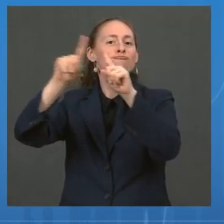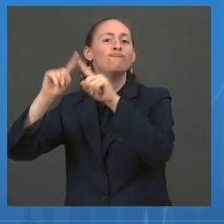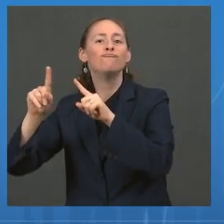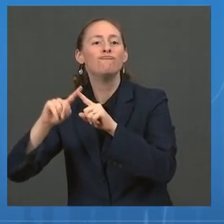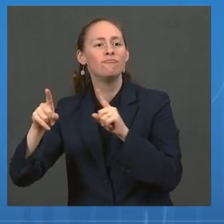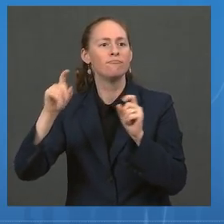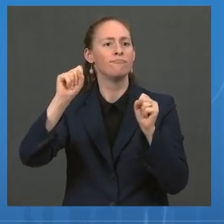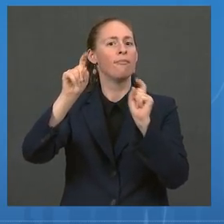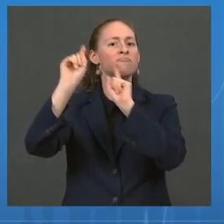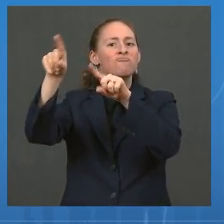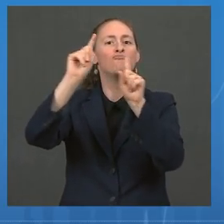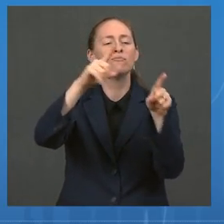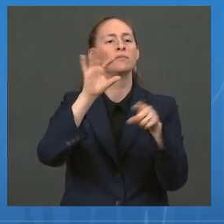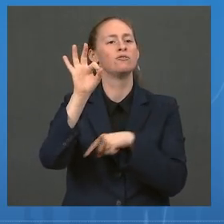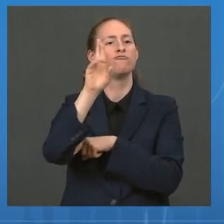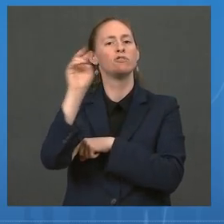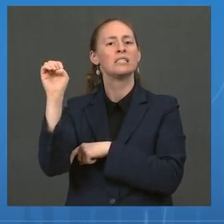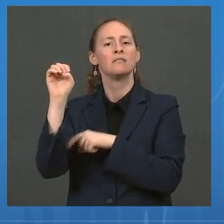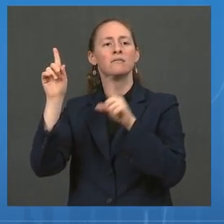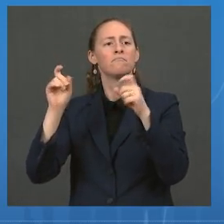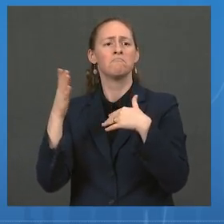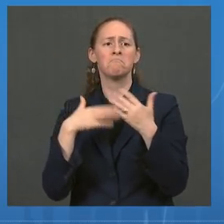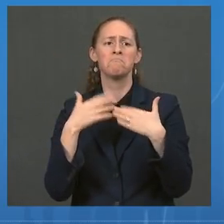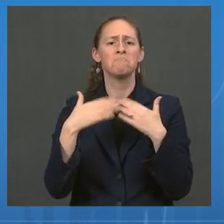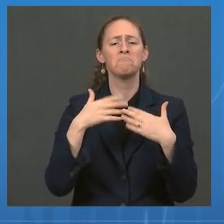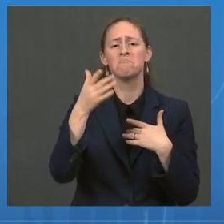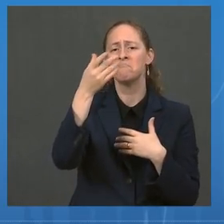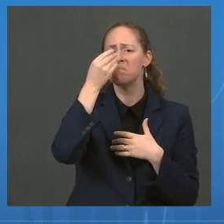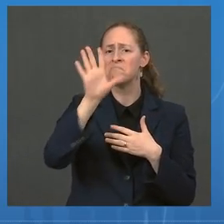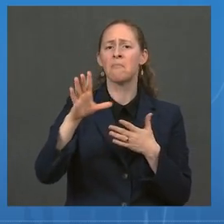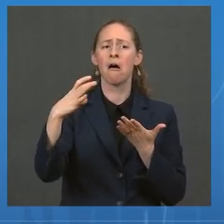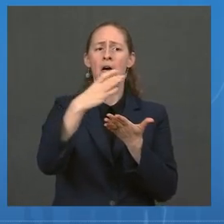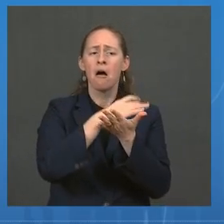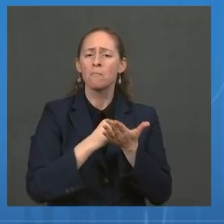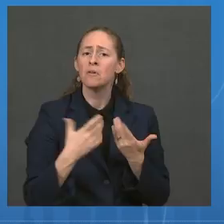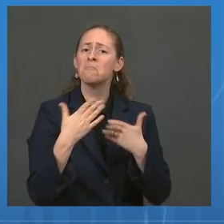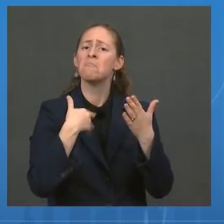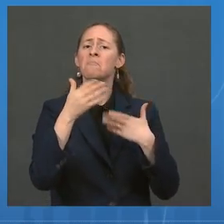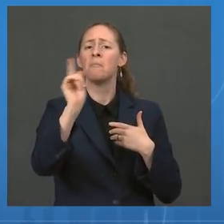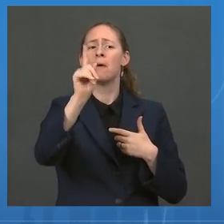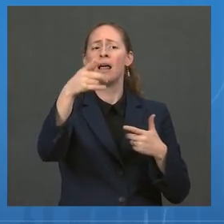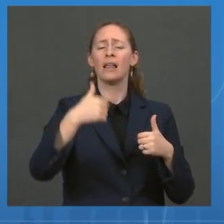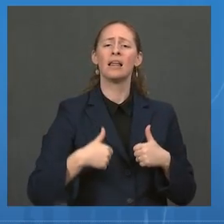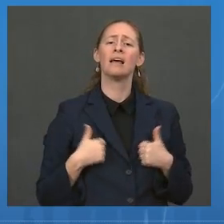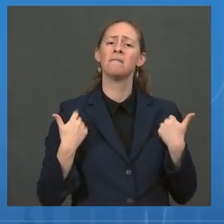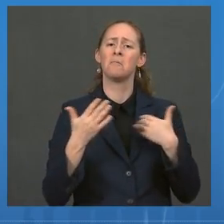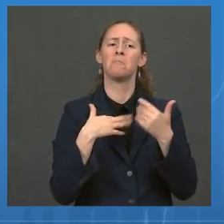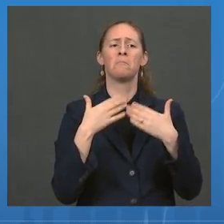no matter their income level or ZIP Code, can access accurate, convenient, and affordable testing.